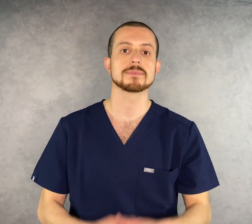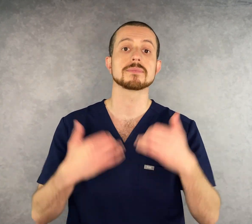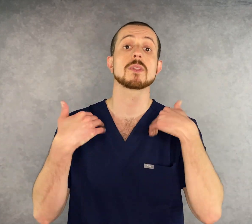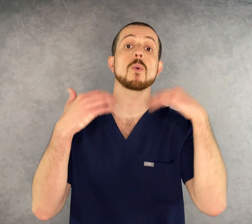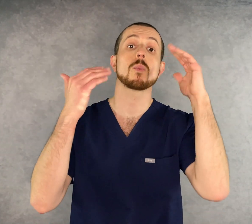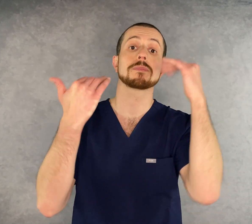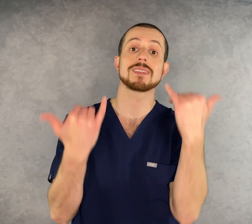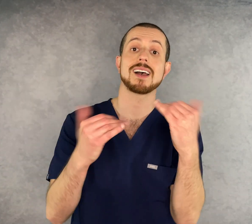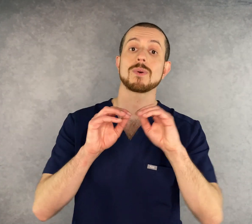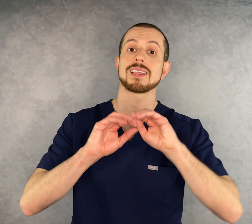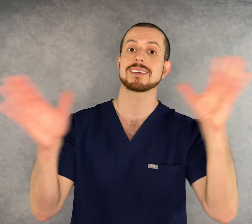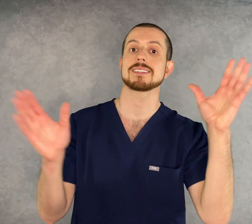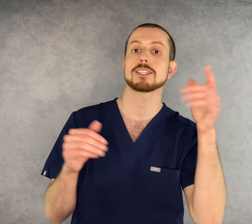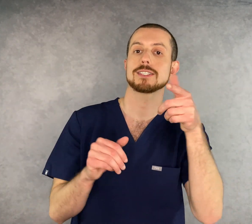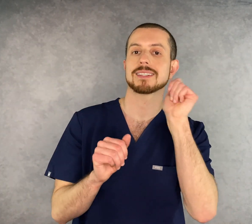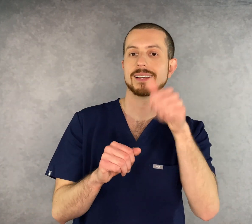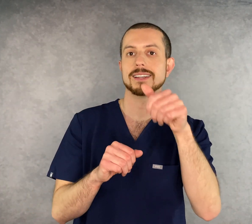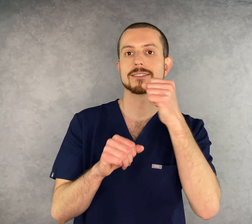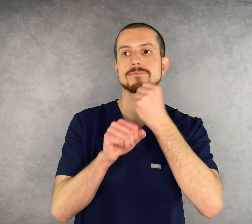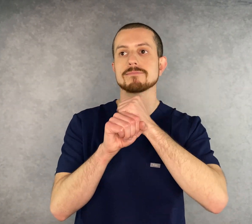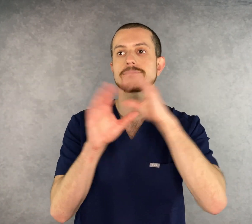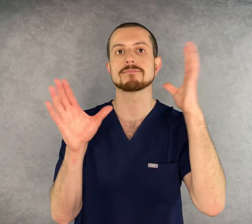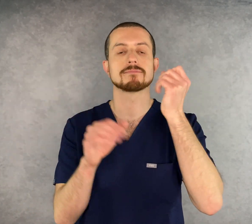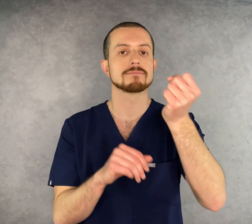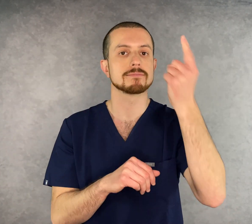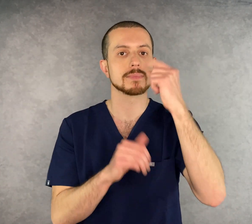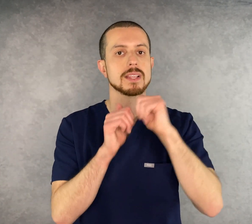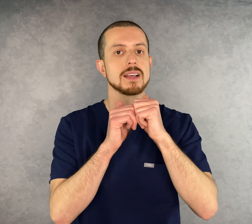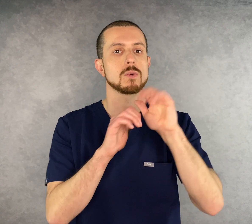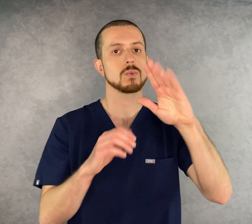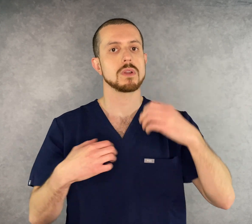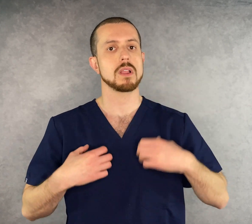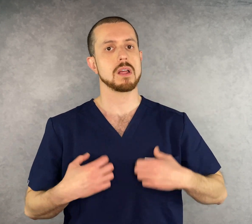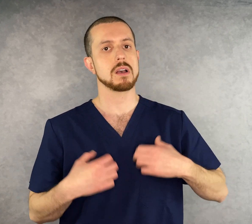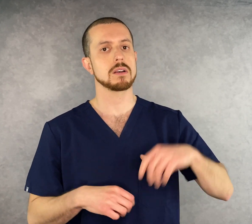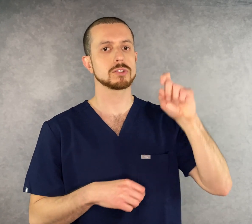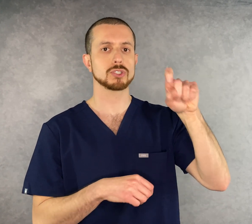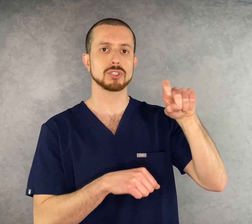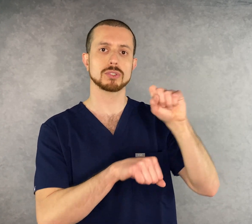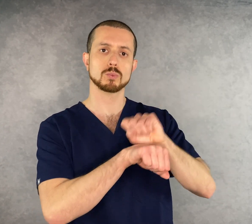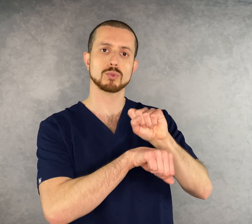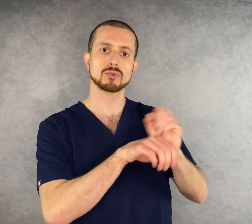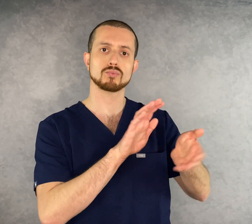I hope it's now clear and easily visualized how your lungs should normally work